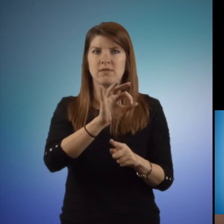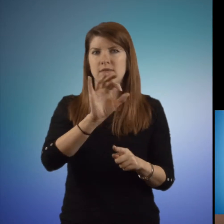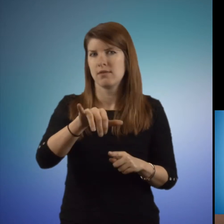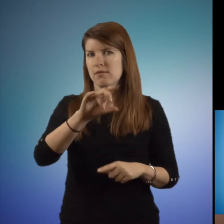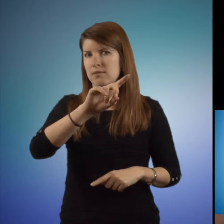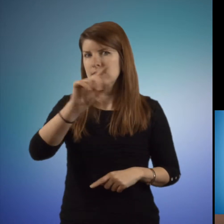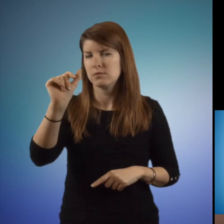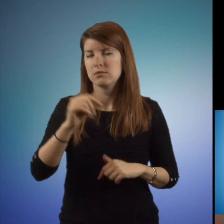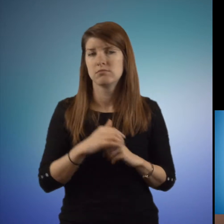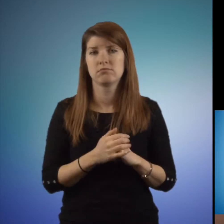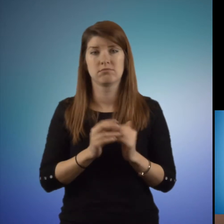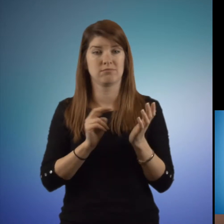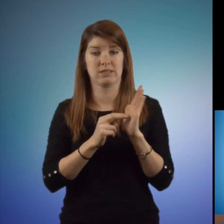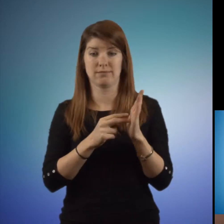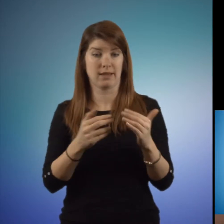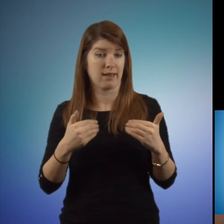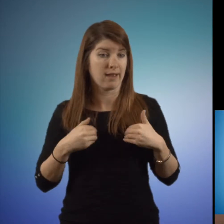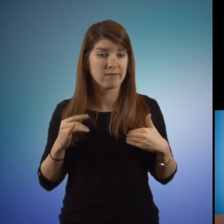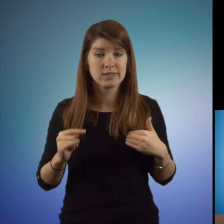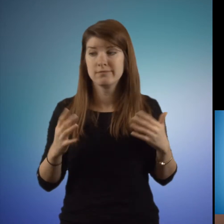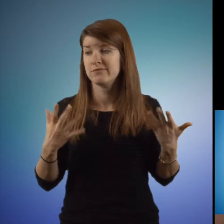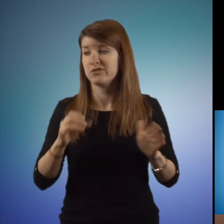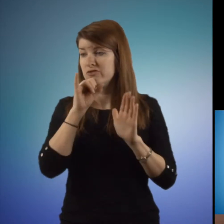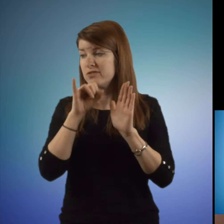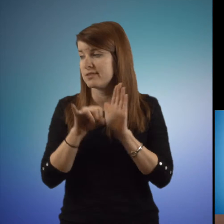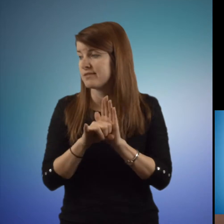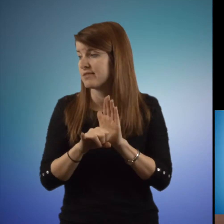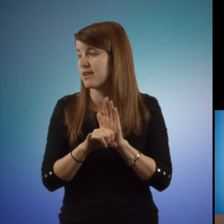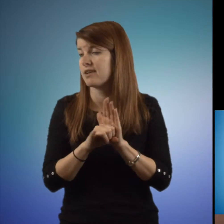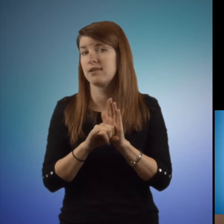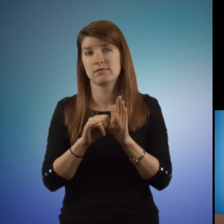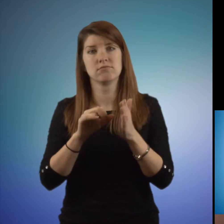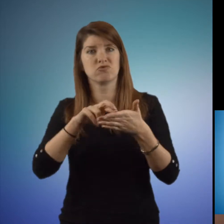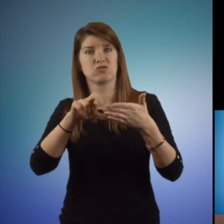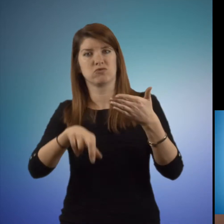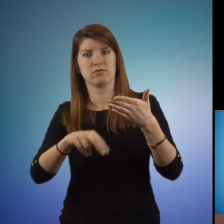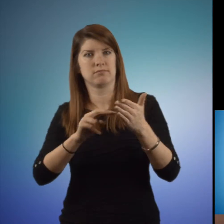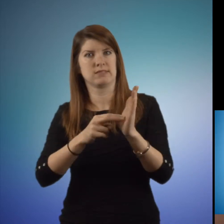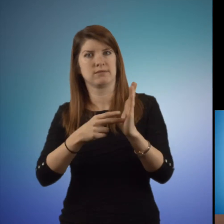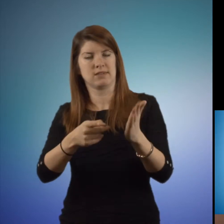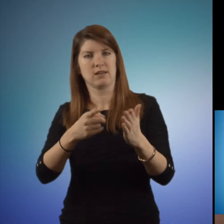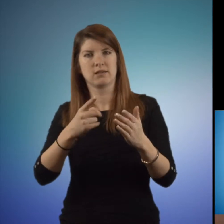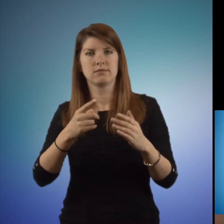They simply have it and identify and as a result they're eligible to receive some accommodations.